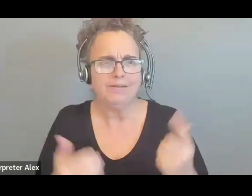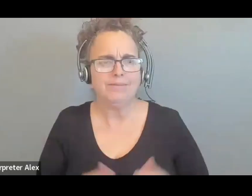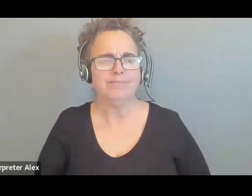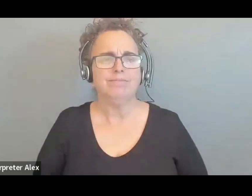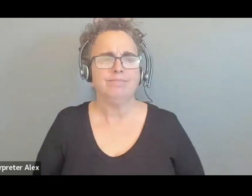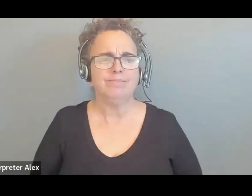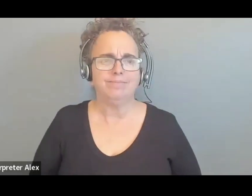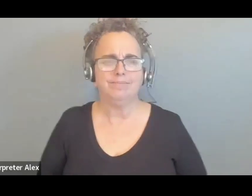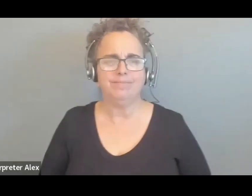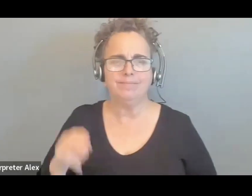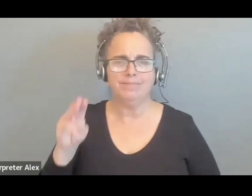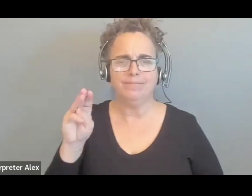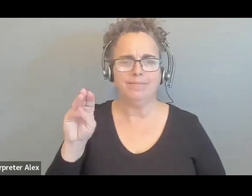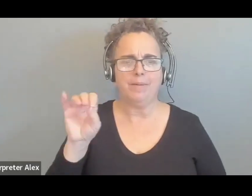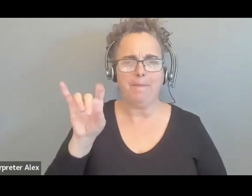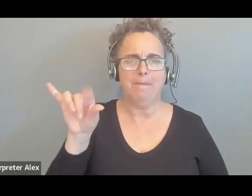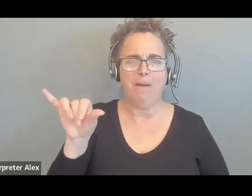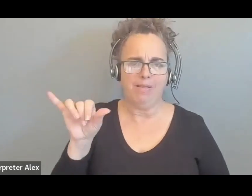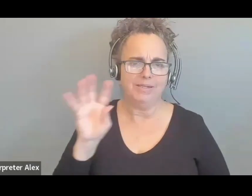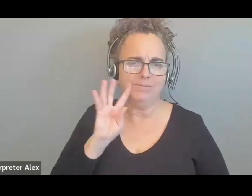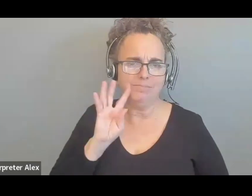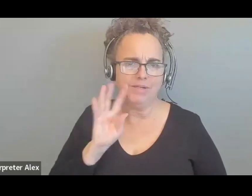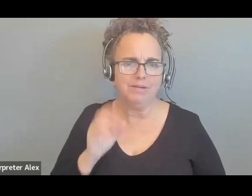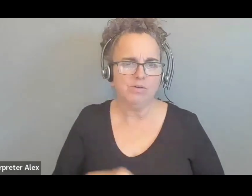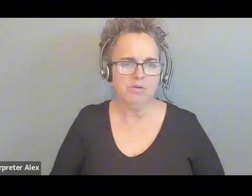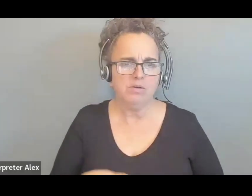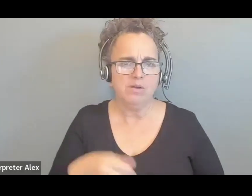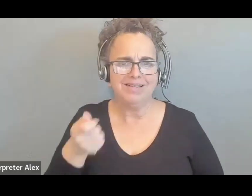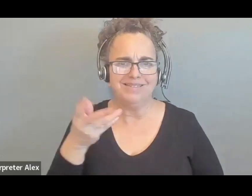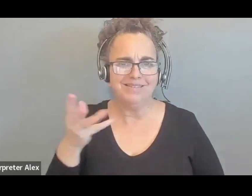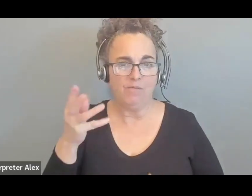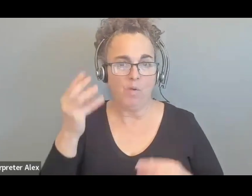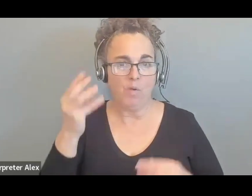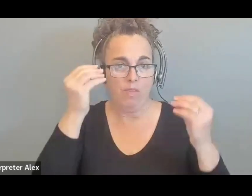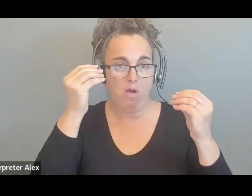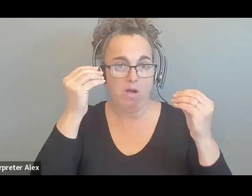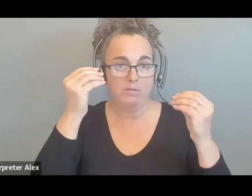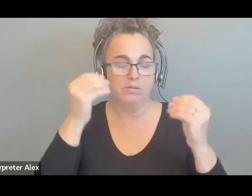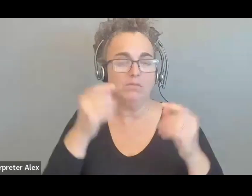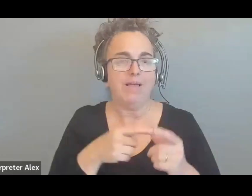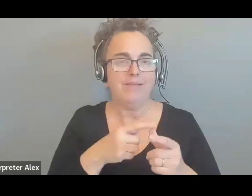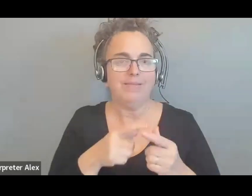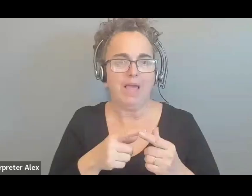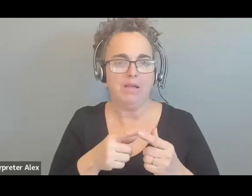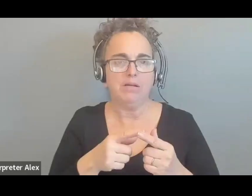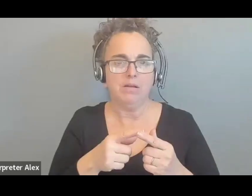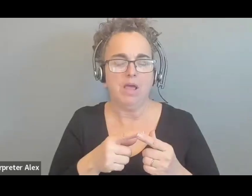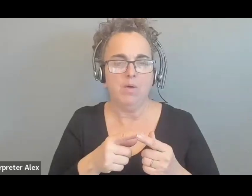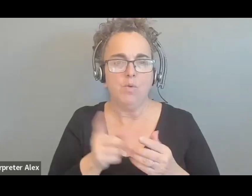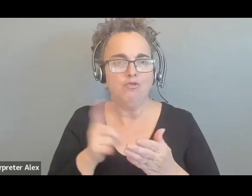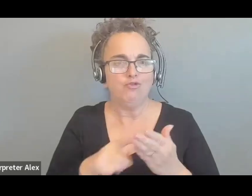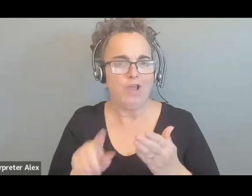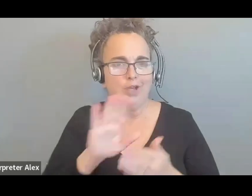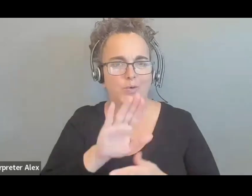Yeah. So Molly speaking a couple thoughts just on AI and I wanna loop it back into the question that you asked Bill. So,